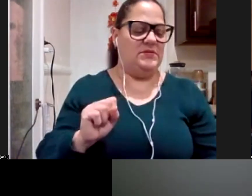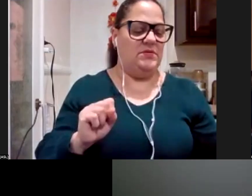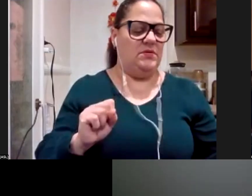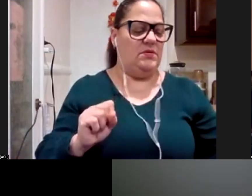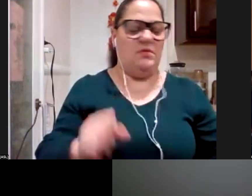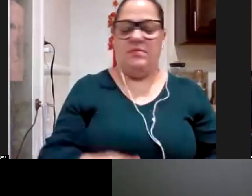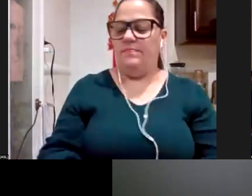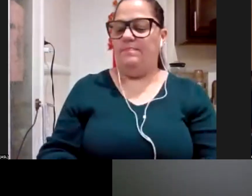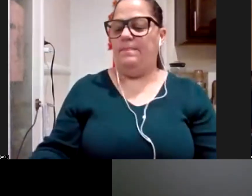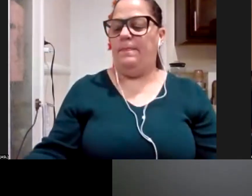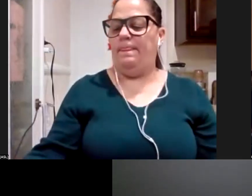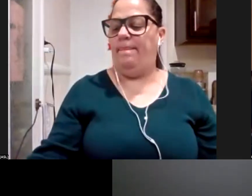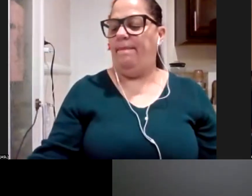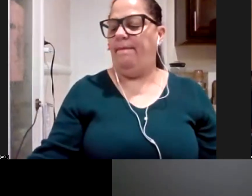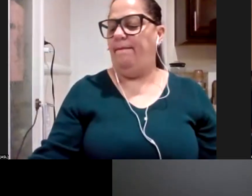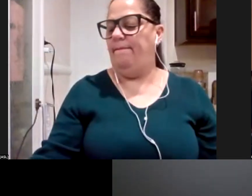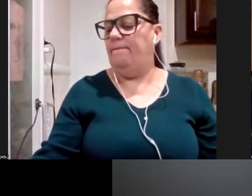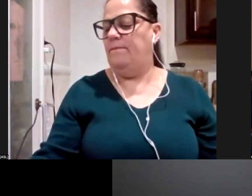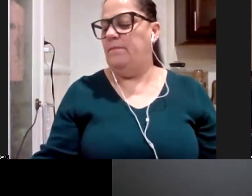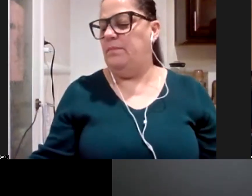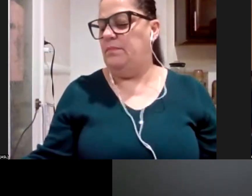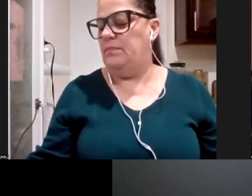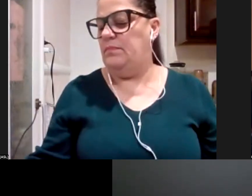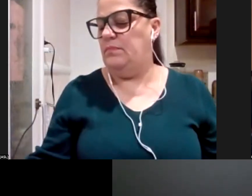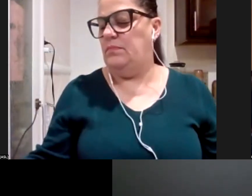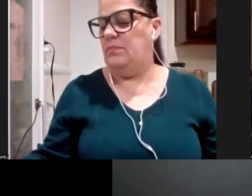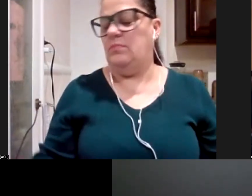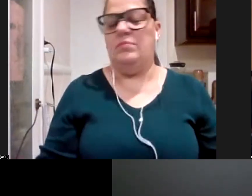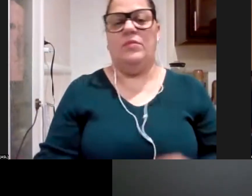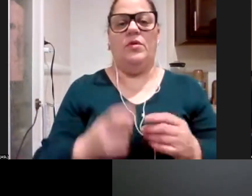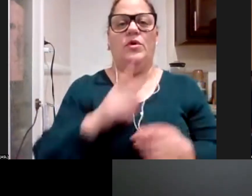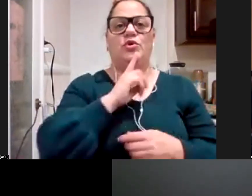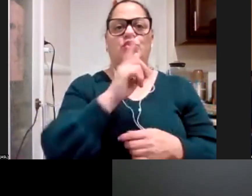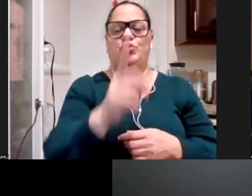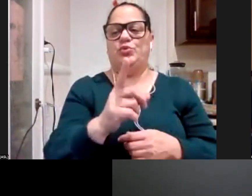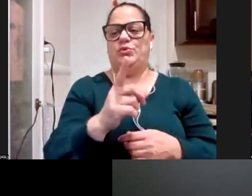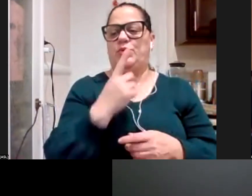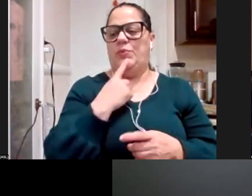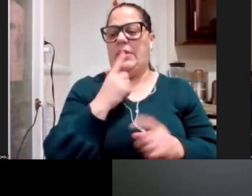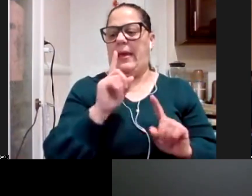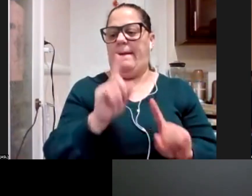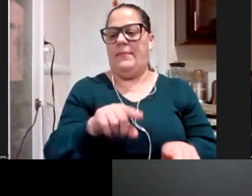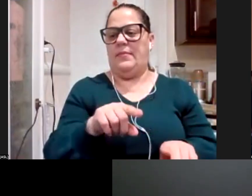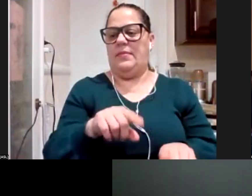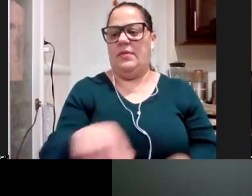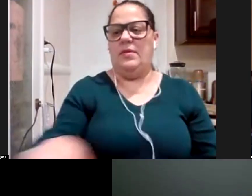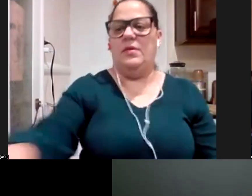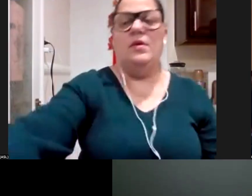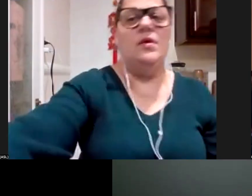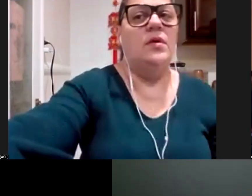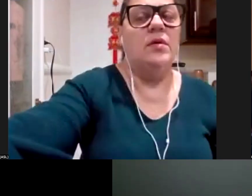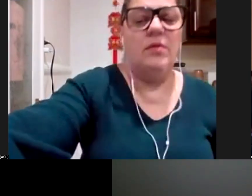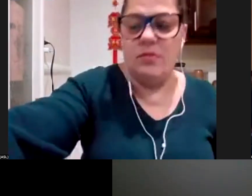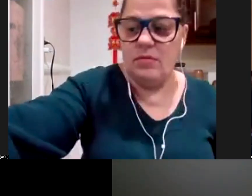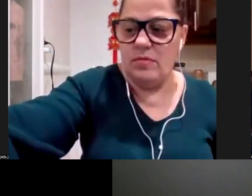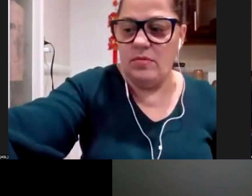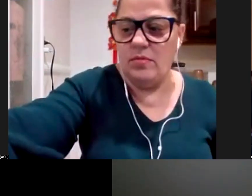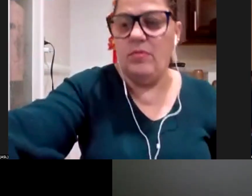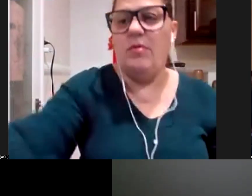exhibition that happened in New York City? [CHRIS] Oh, sure. Um, so first, um, our Long